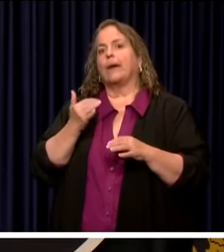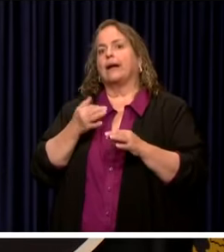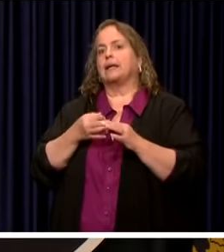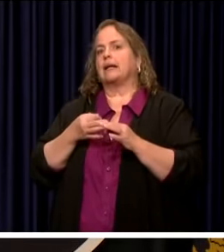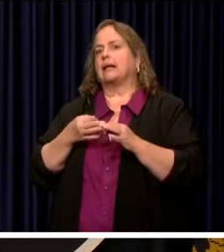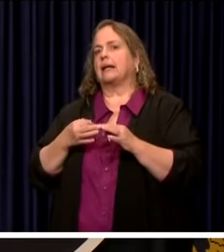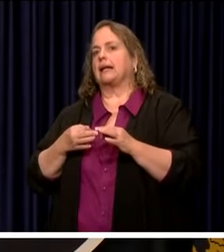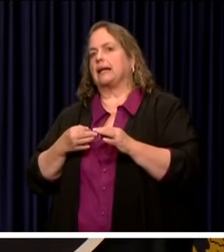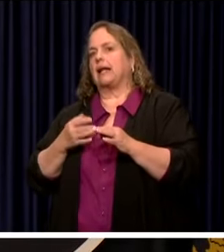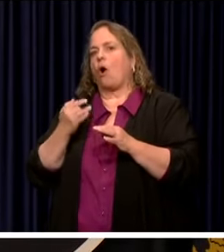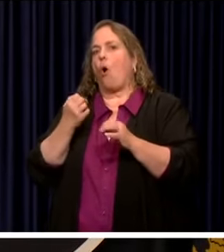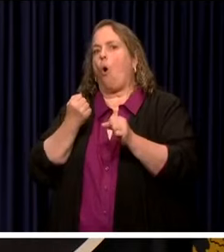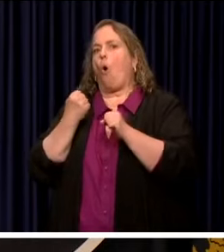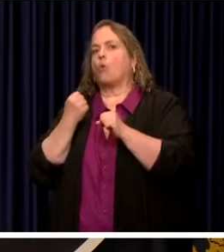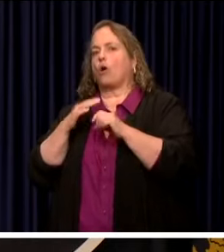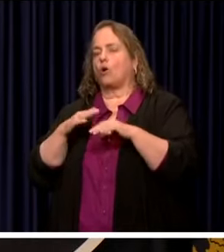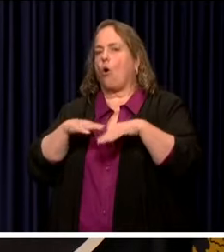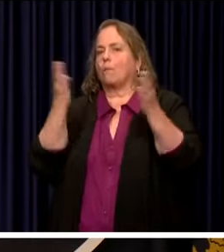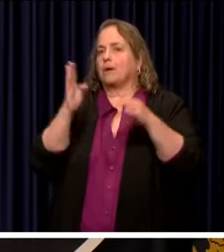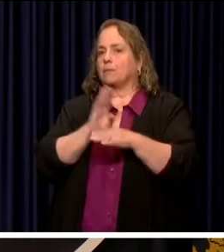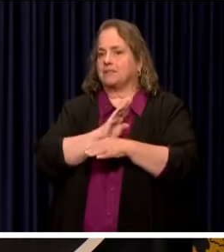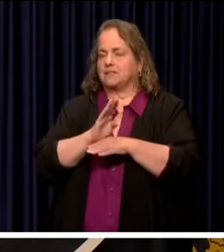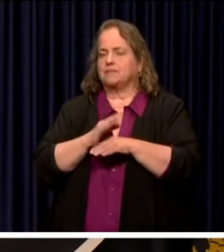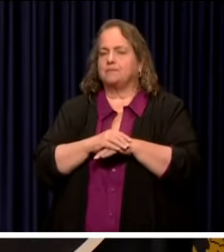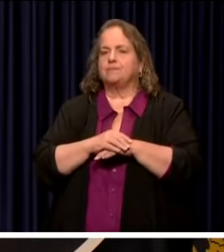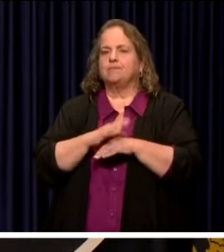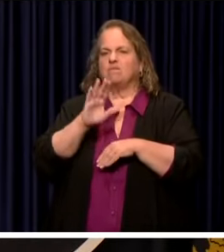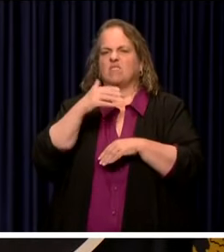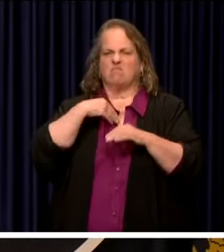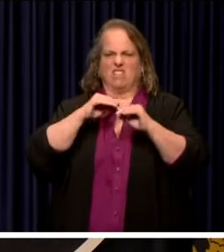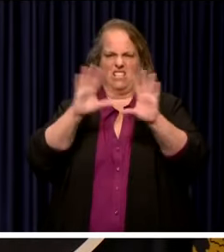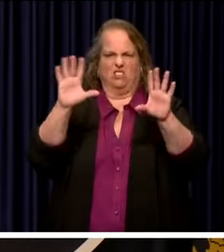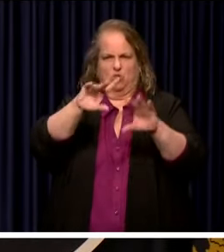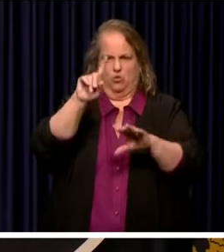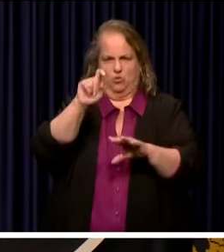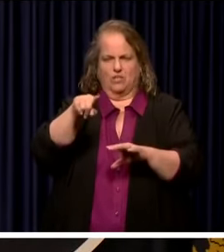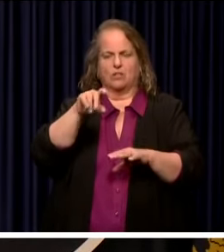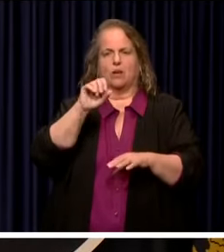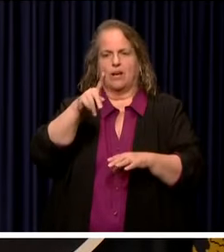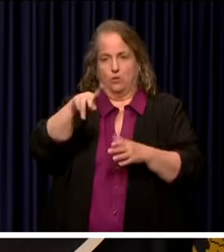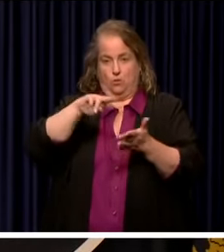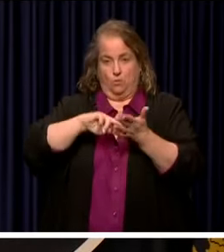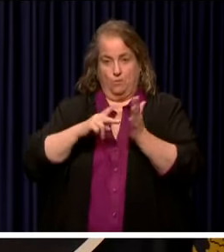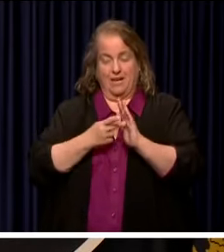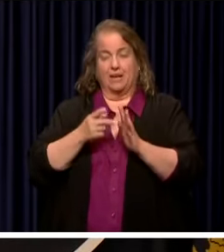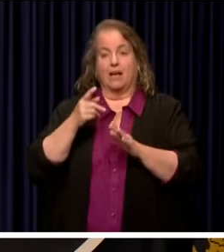EVEN RIGHT NOW IF THE CAPACITY STAYED THE SAME, IT'S MORE COMPLICATED THAN THAT BECAUSE OF THE TIMING OF WHEN YOU GET IT